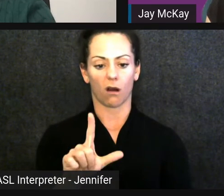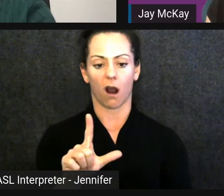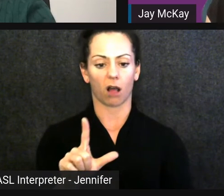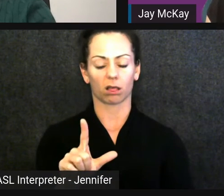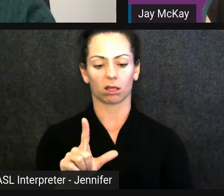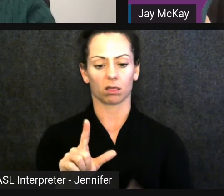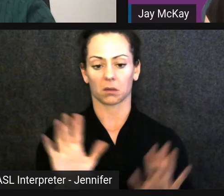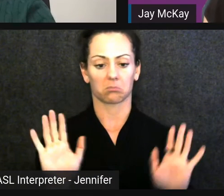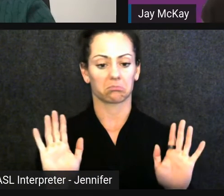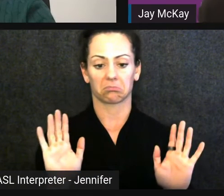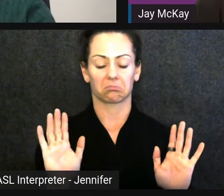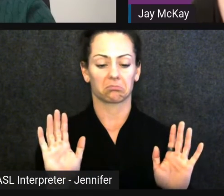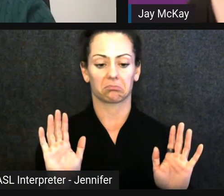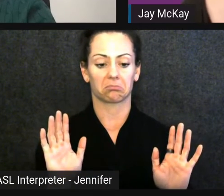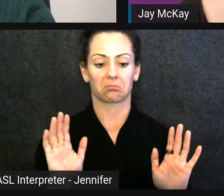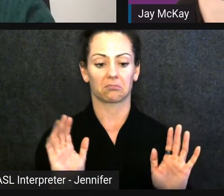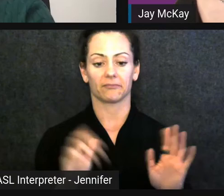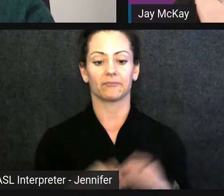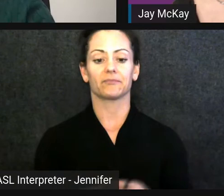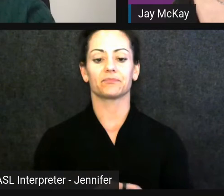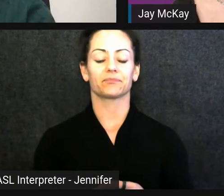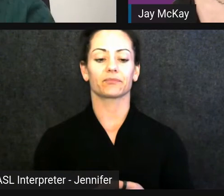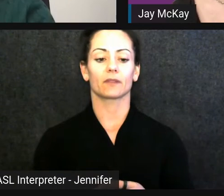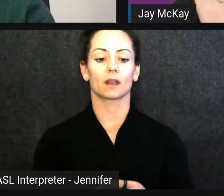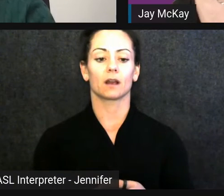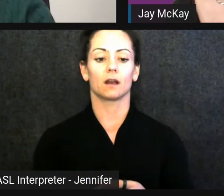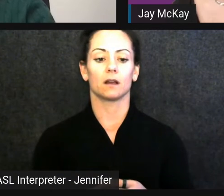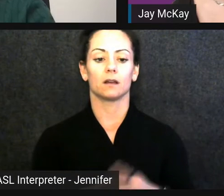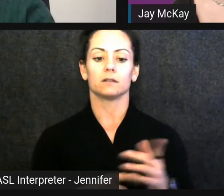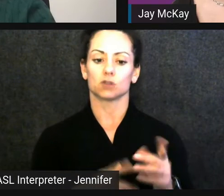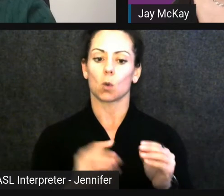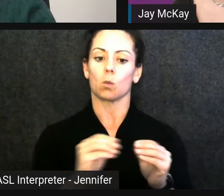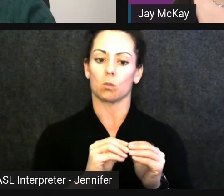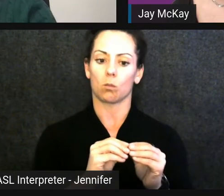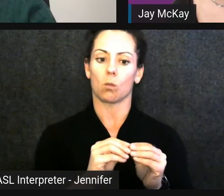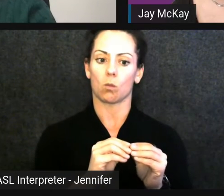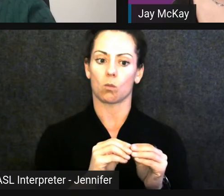It just takes more, let's say, manual input to use,